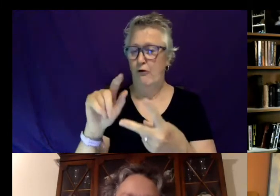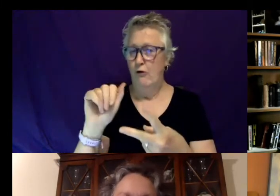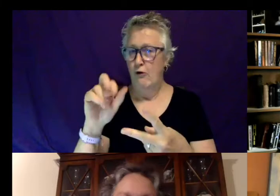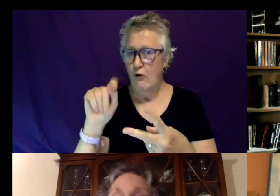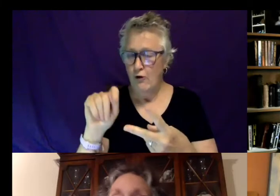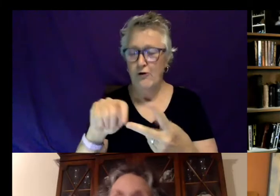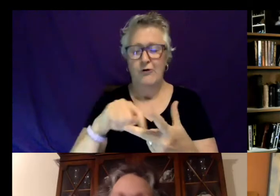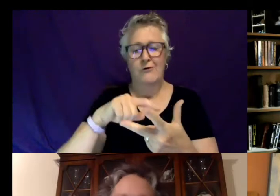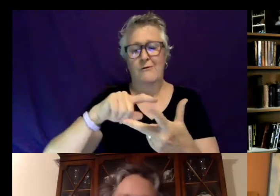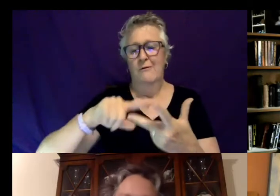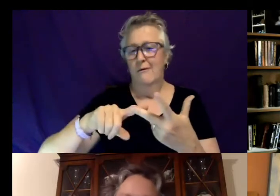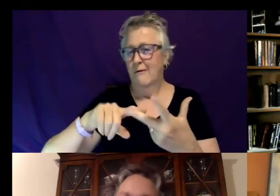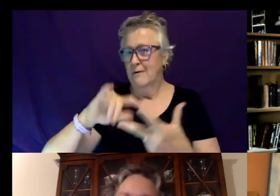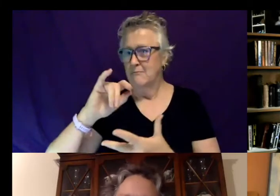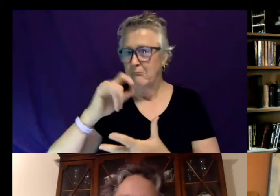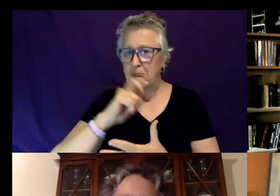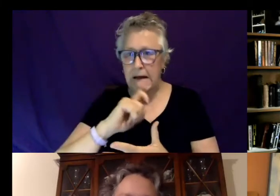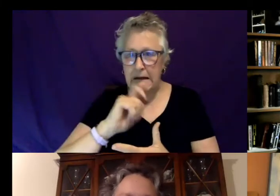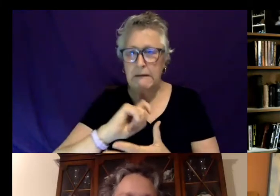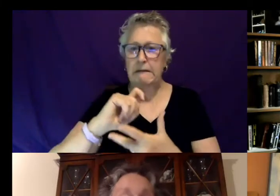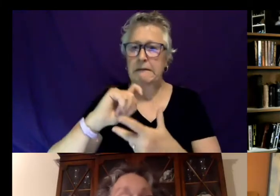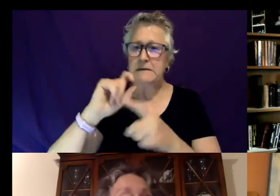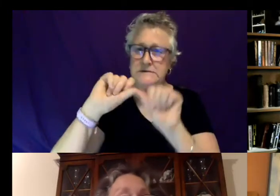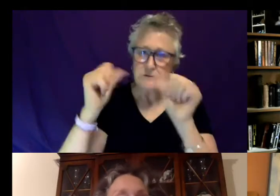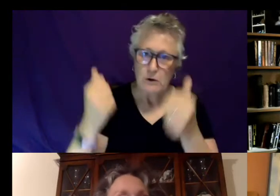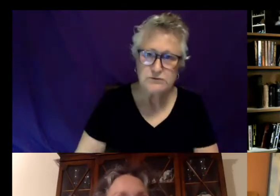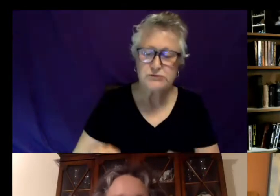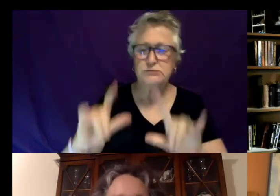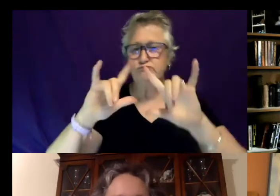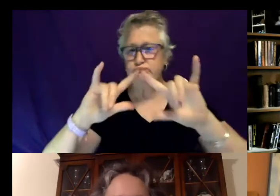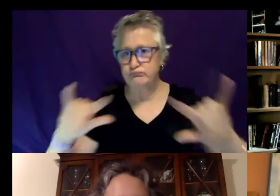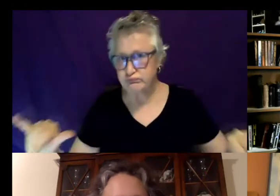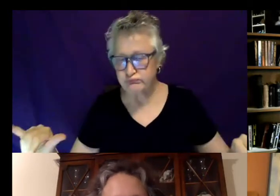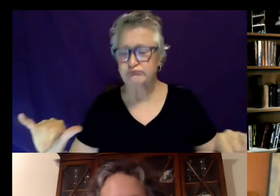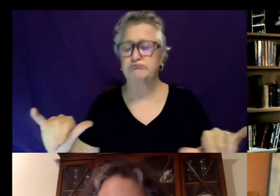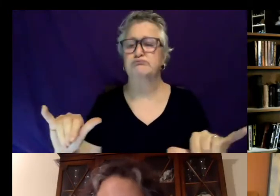We're very happy to have Morris with us, and he actually holds a special place in my heart,